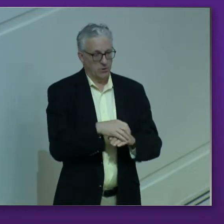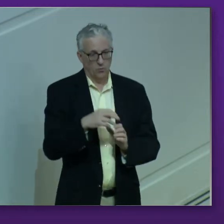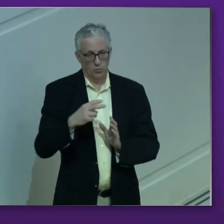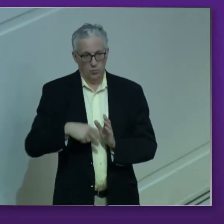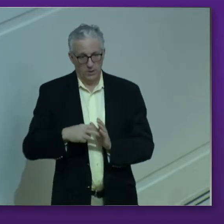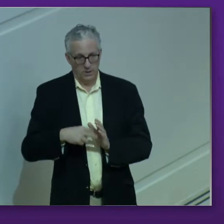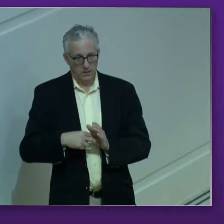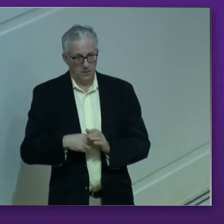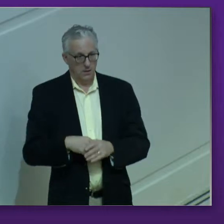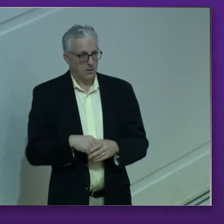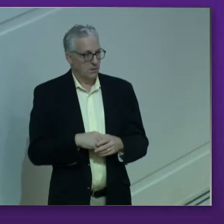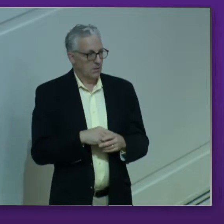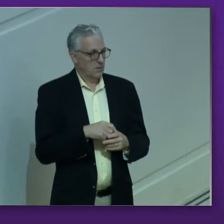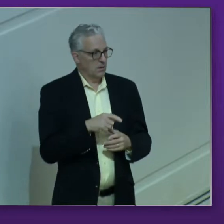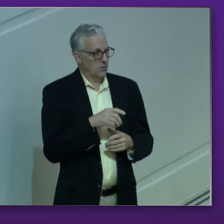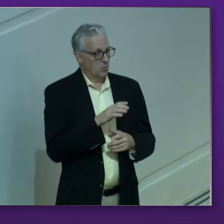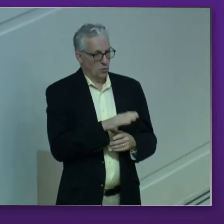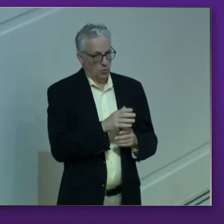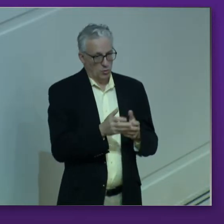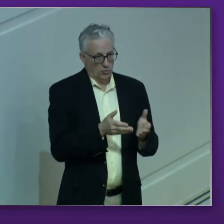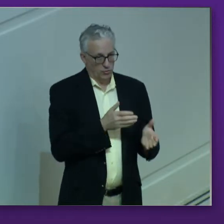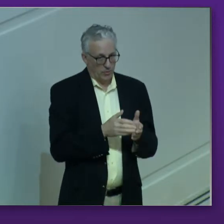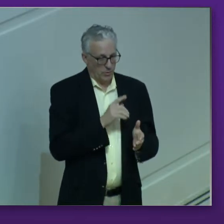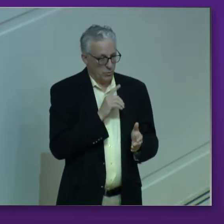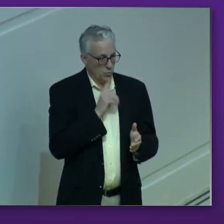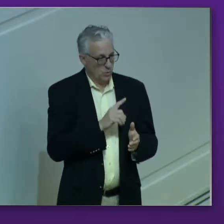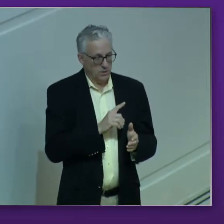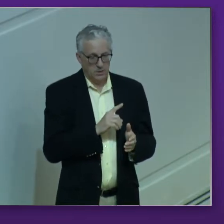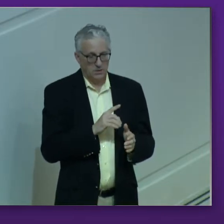DR. [LISTING NAMES] IS A